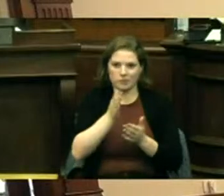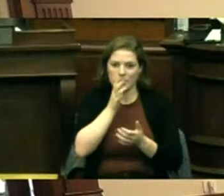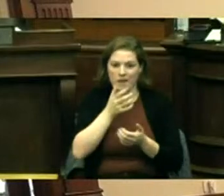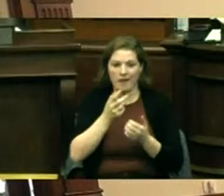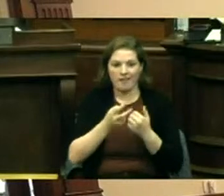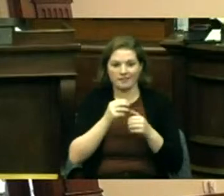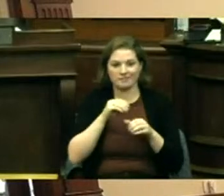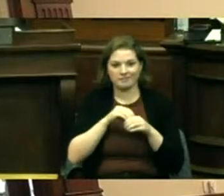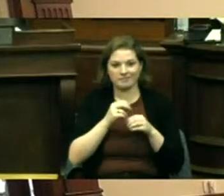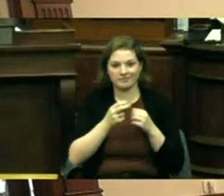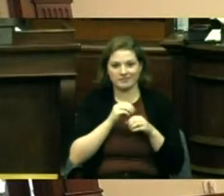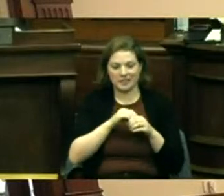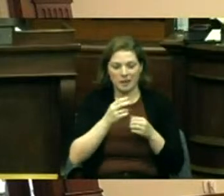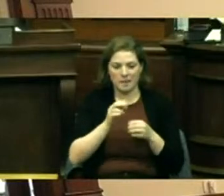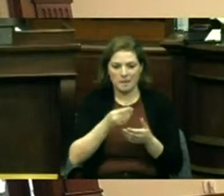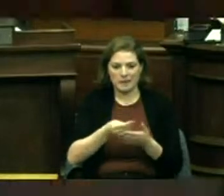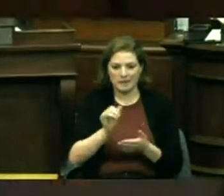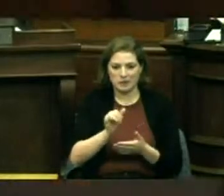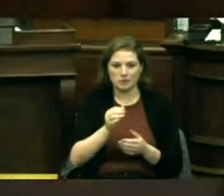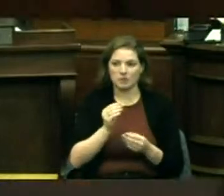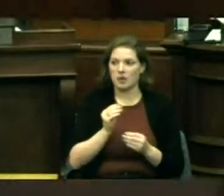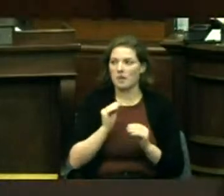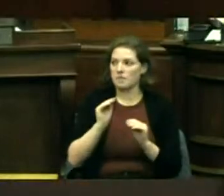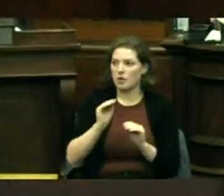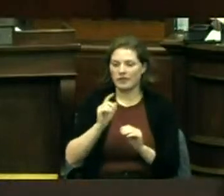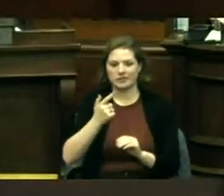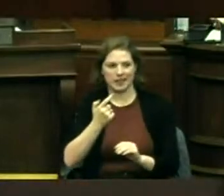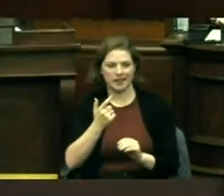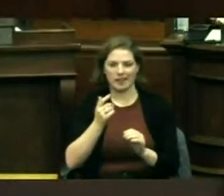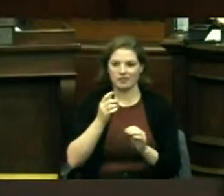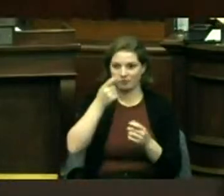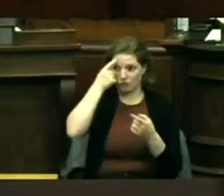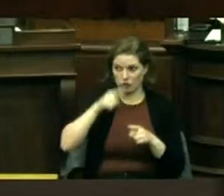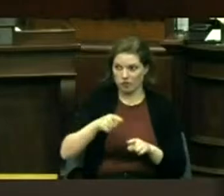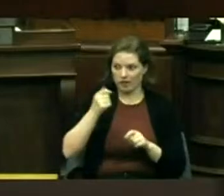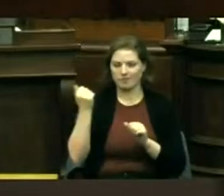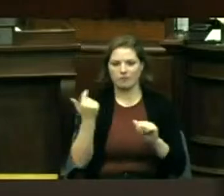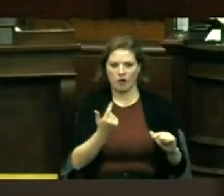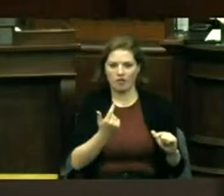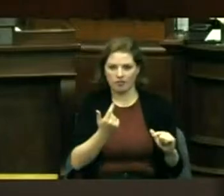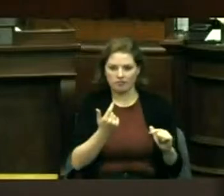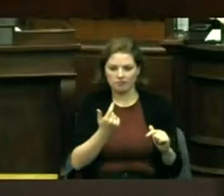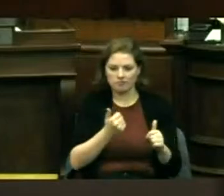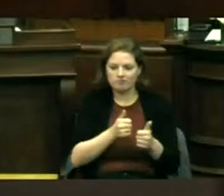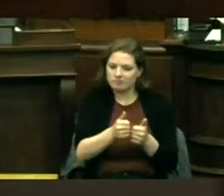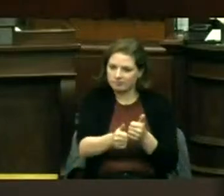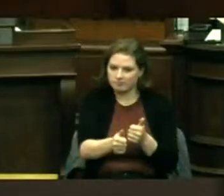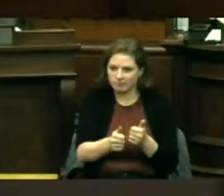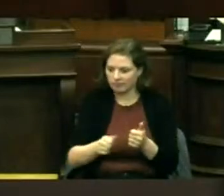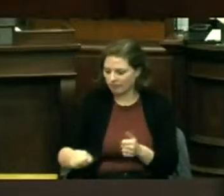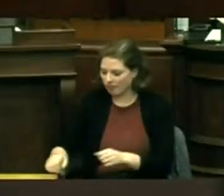improvements. It's so great that we're taking steps and it will save us money. Thank you. I need